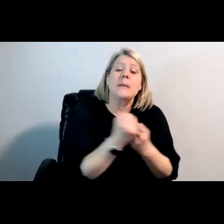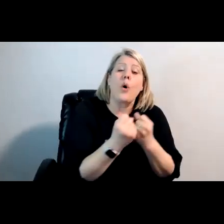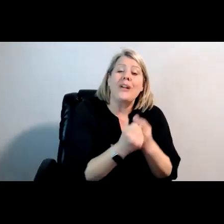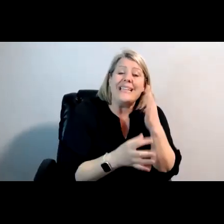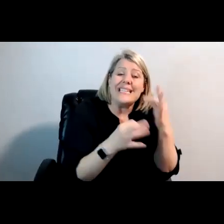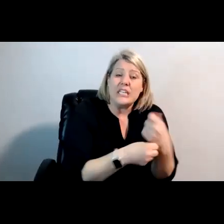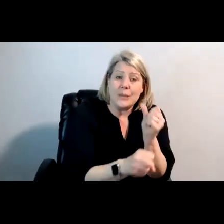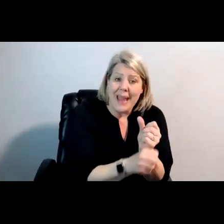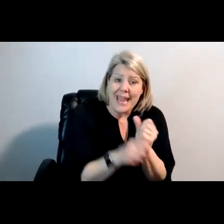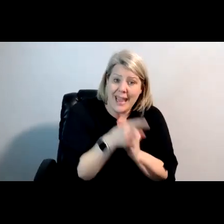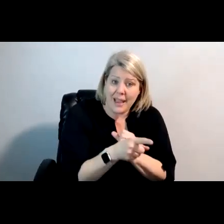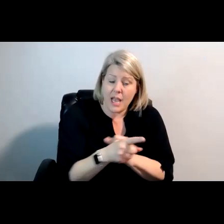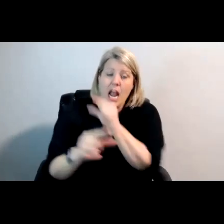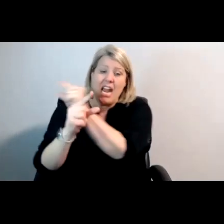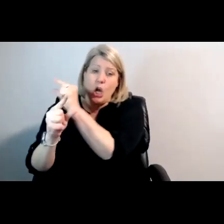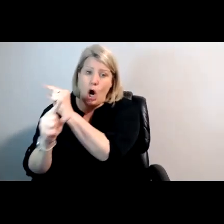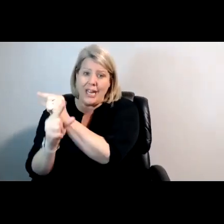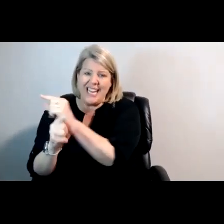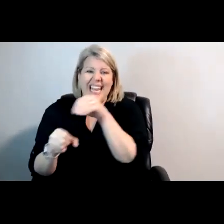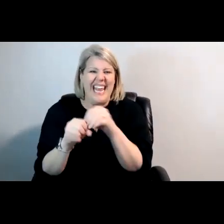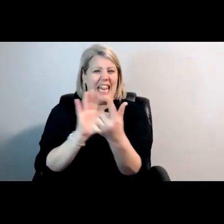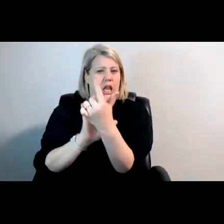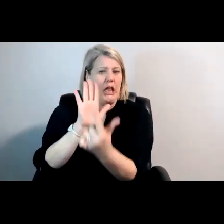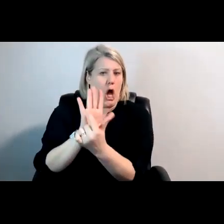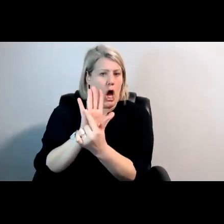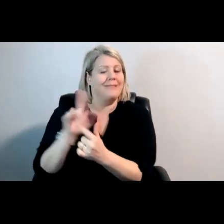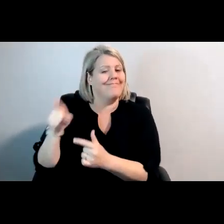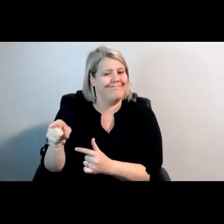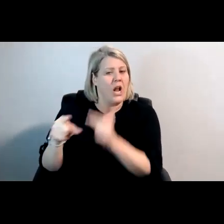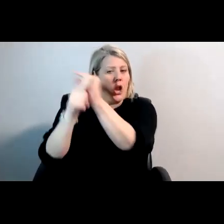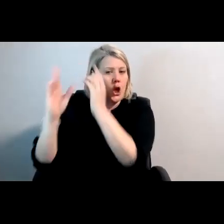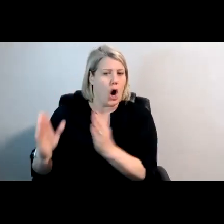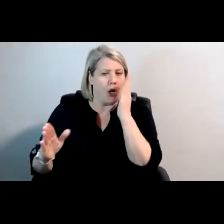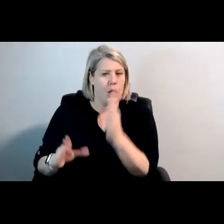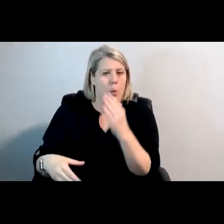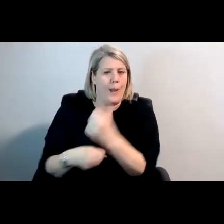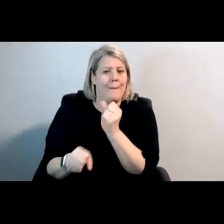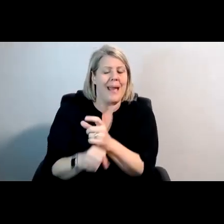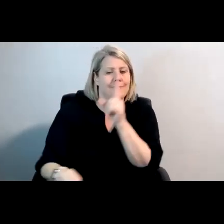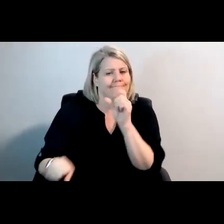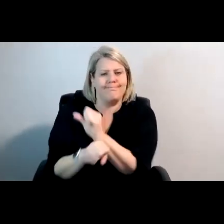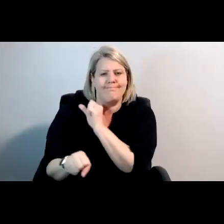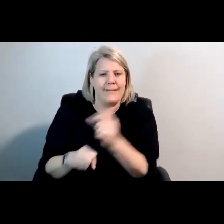in that it's going to be the guardian who's going to have to make the decision based upon the standard they are required to make it by,